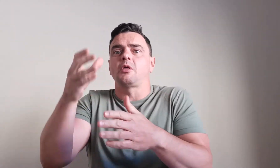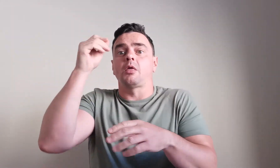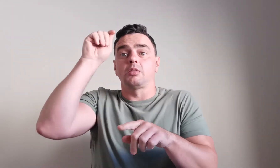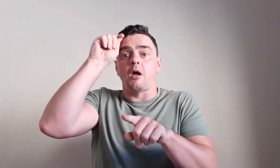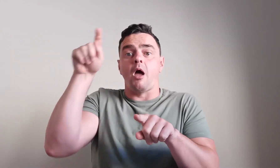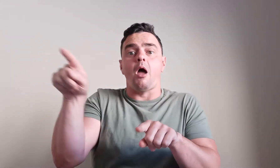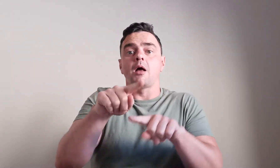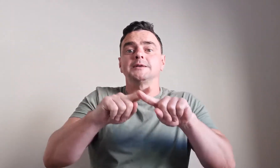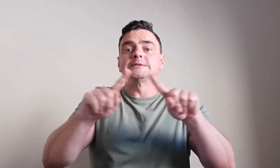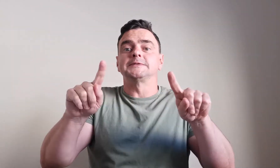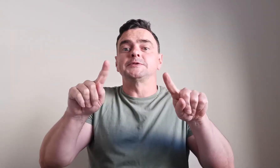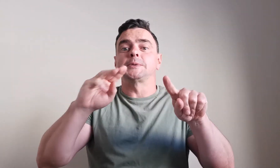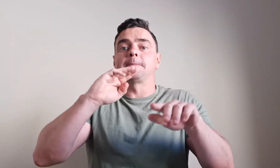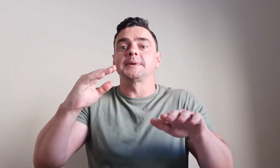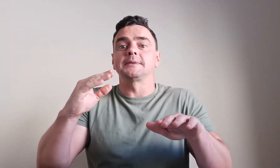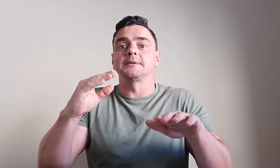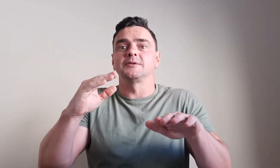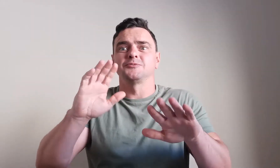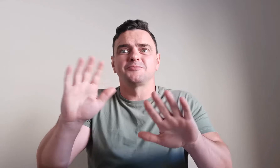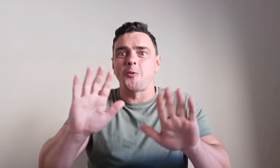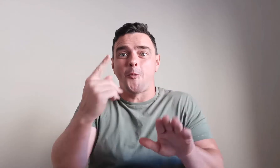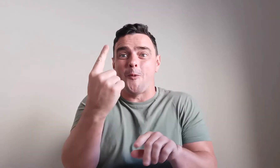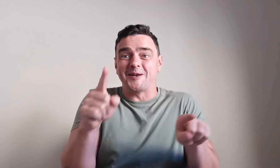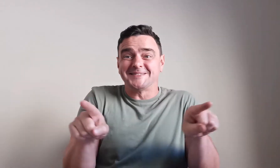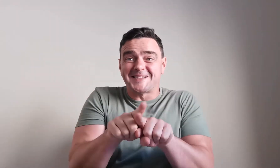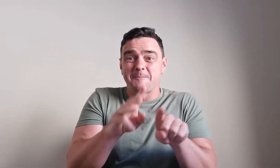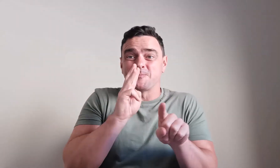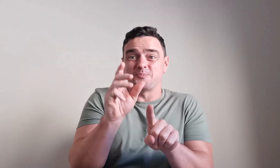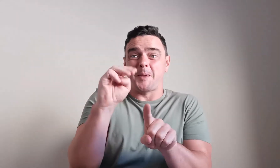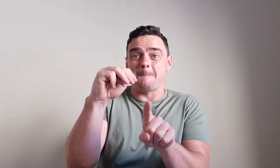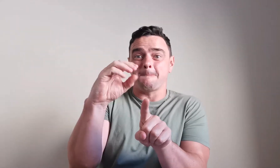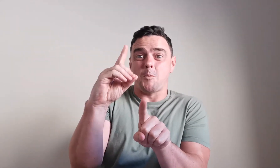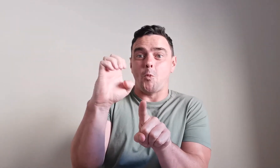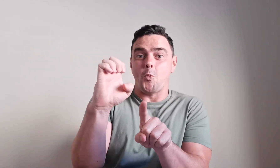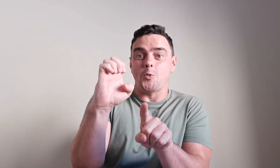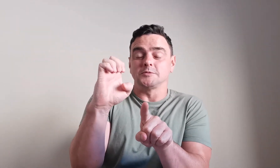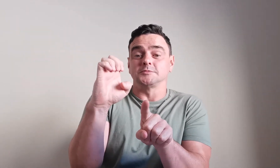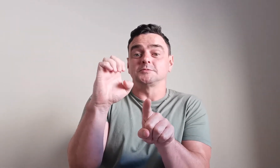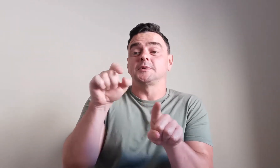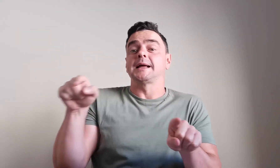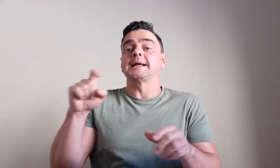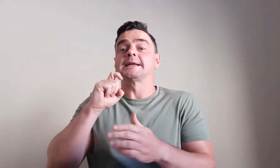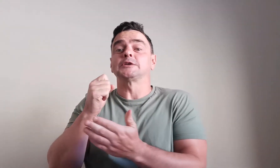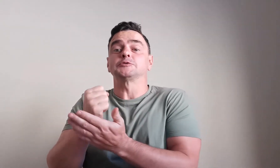then see these different signs and think they refer to different concepts, rather than just the same single concept in